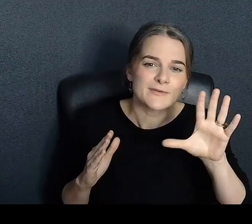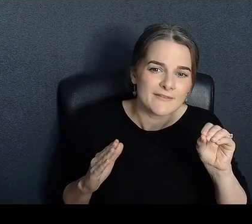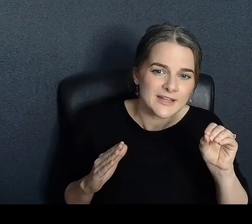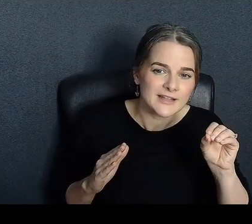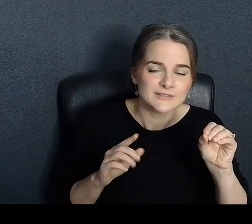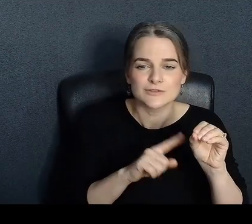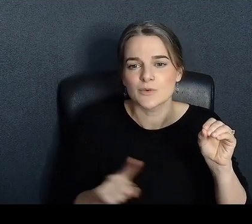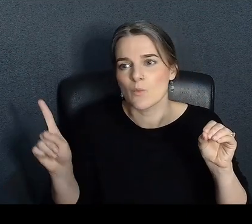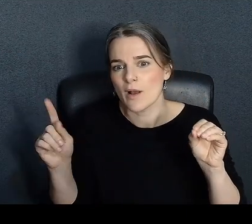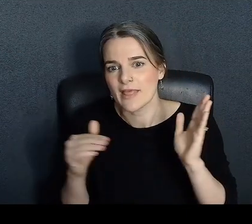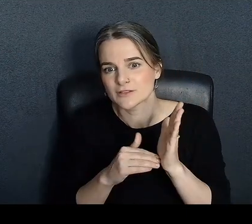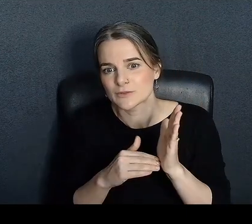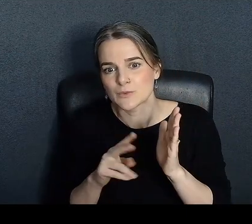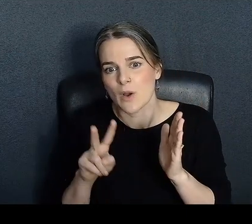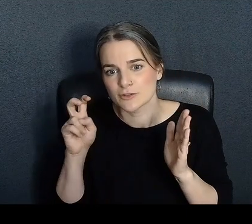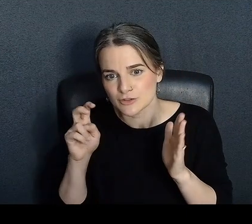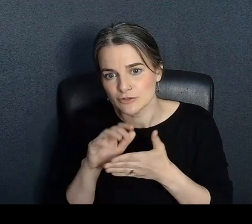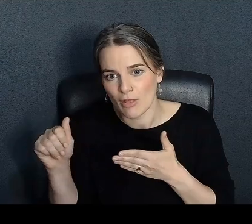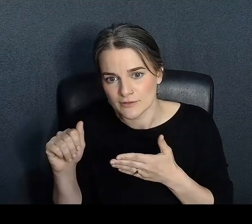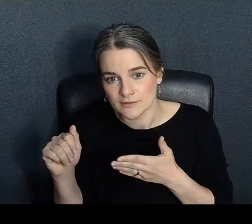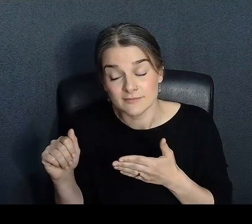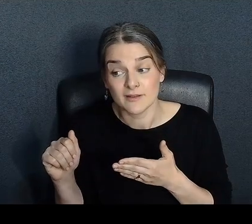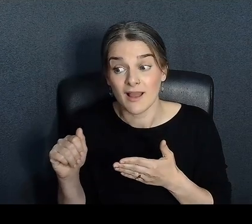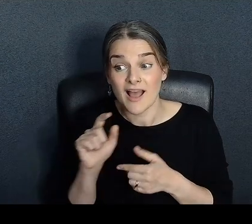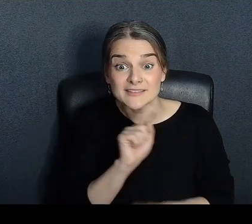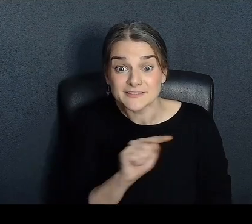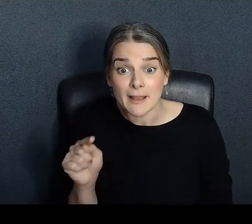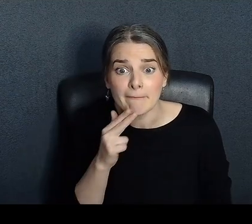So some of them are very small and some of them are not so small.